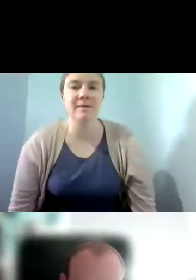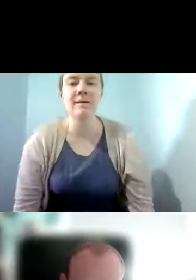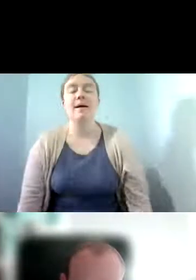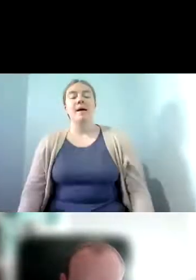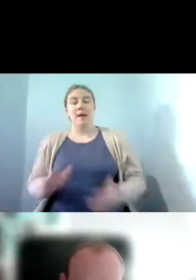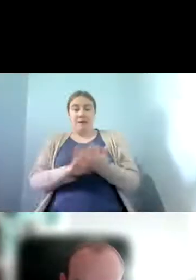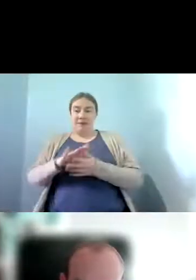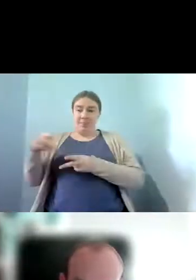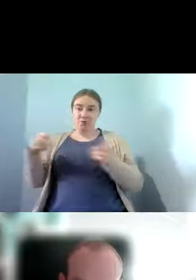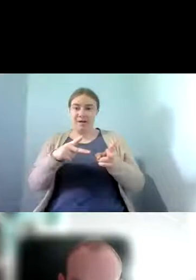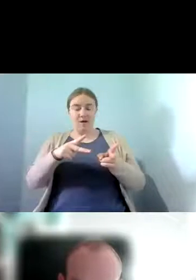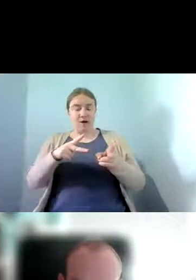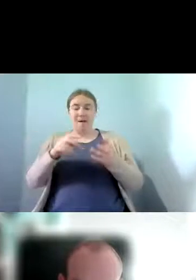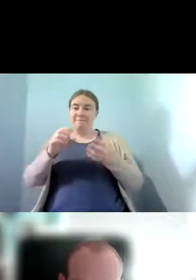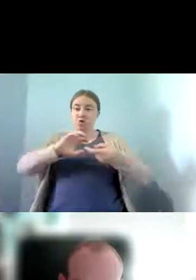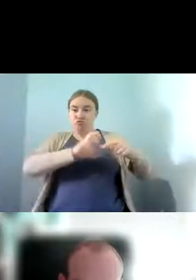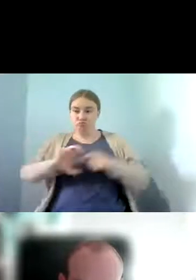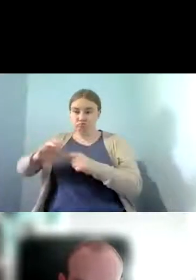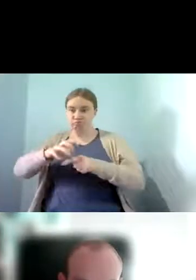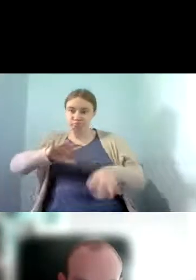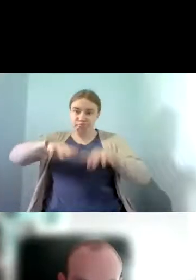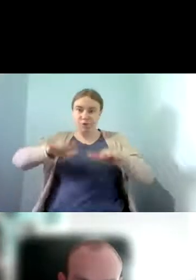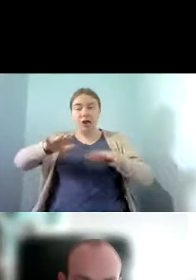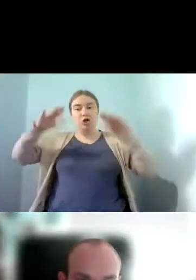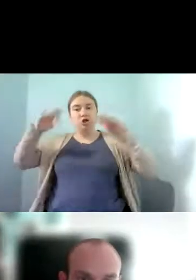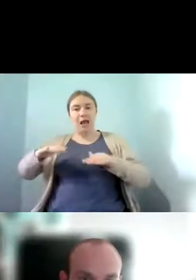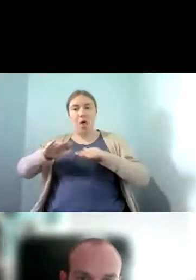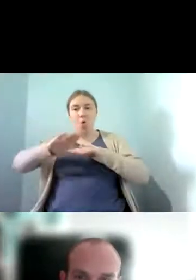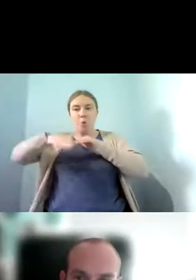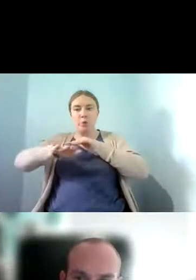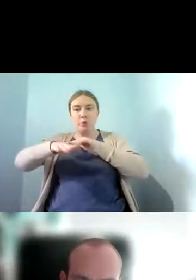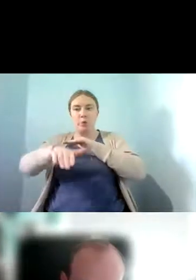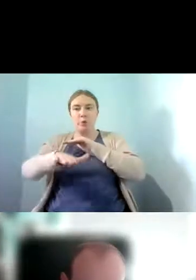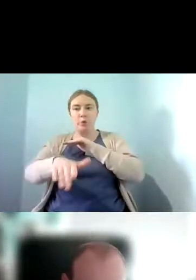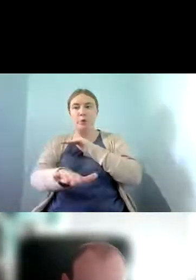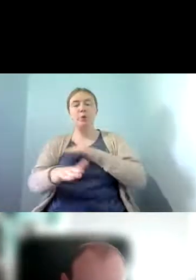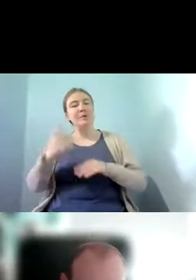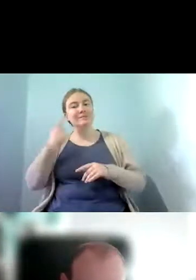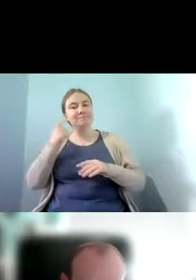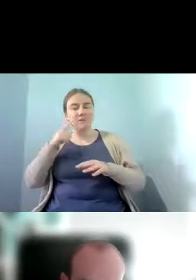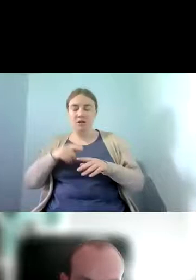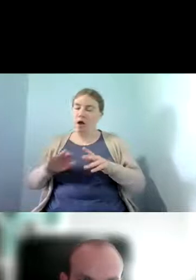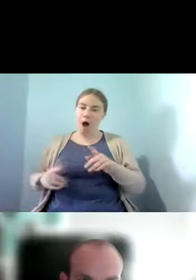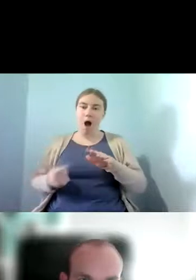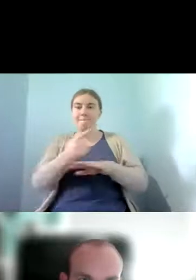re-graded so that it is a much shallower gradient that allows fish to swim up